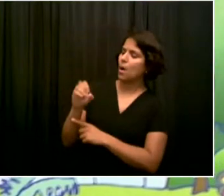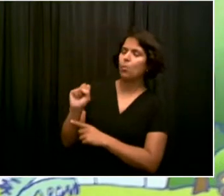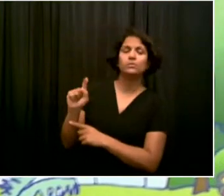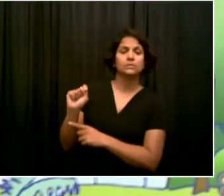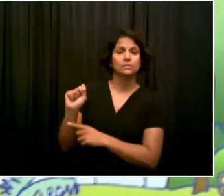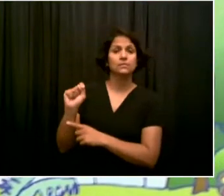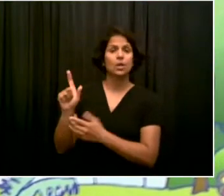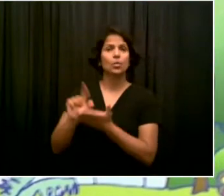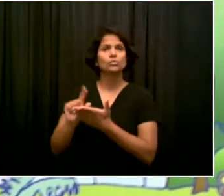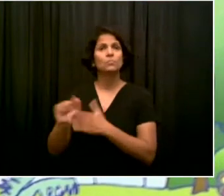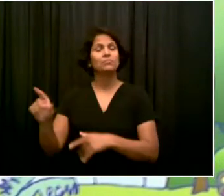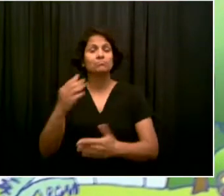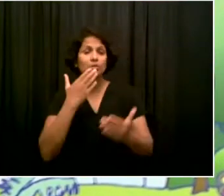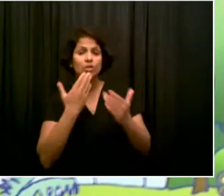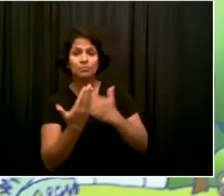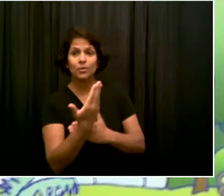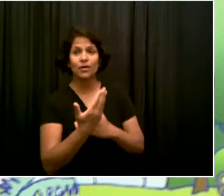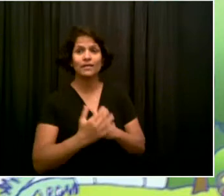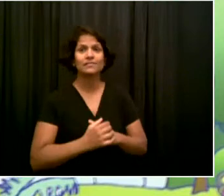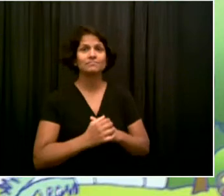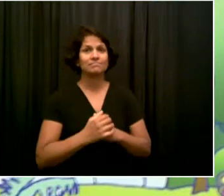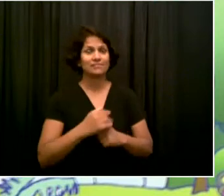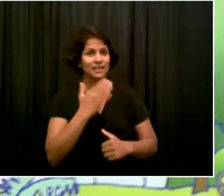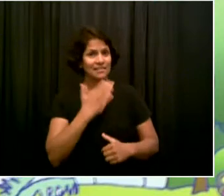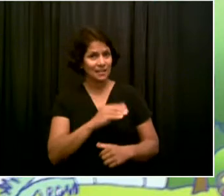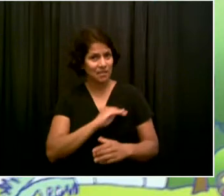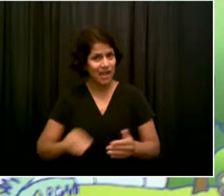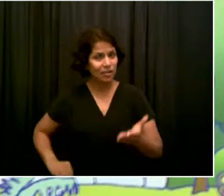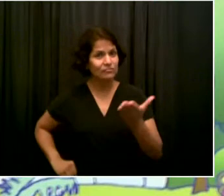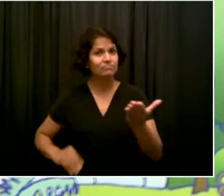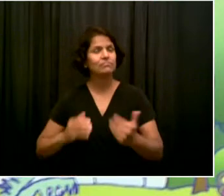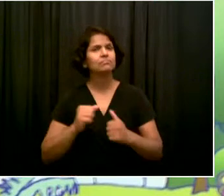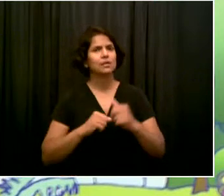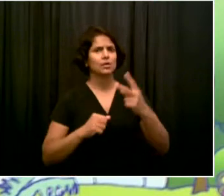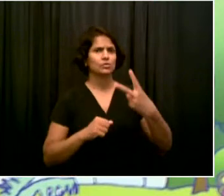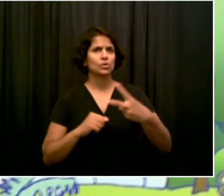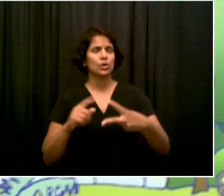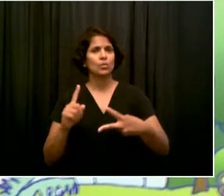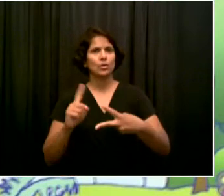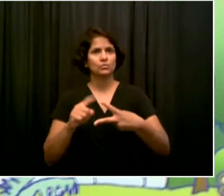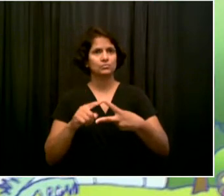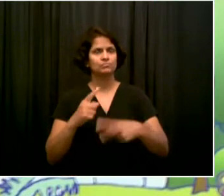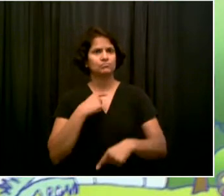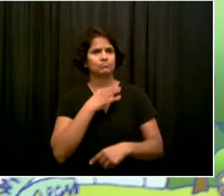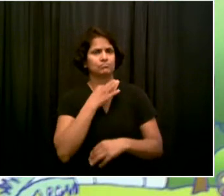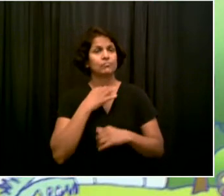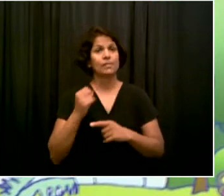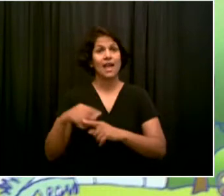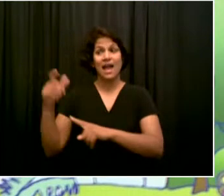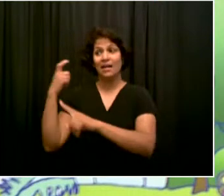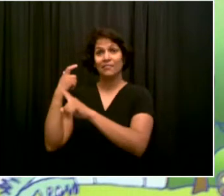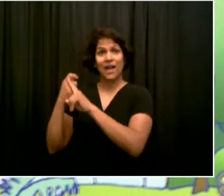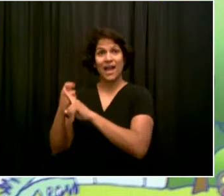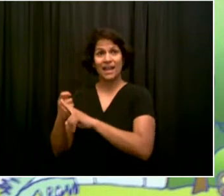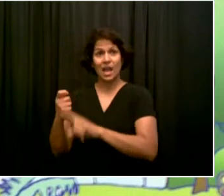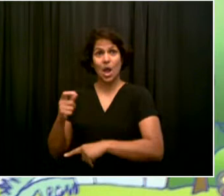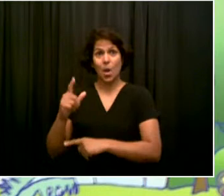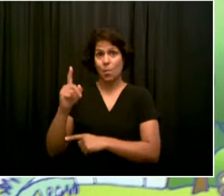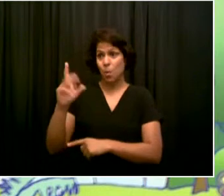JULIA MARSH FROM THE POST. Reporter: MR. MAYOR, BACK